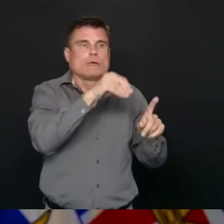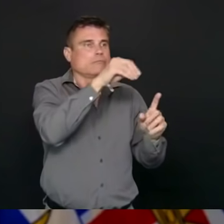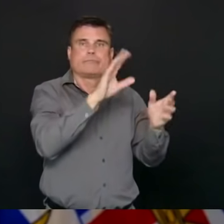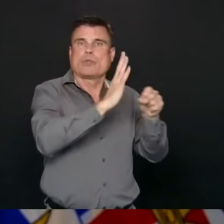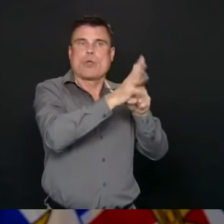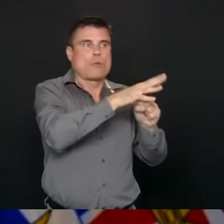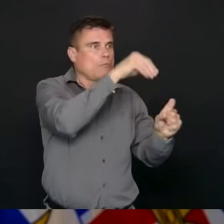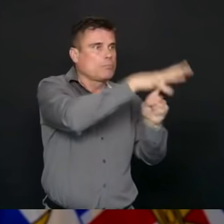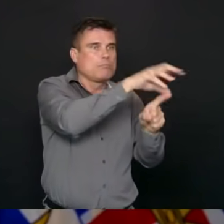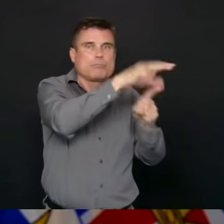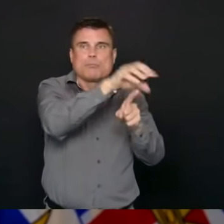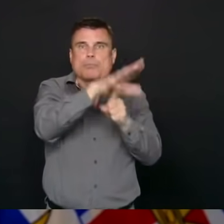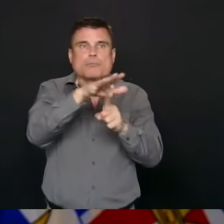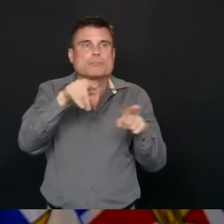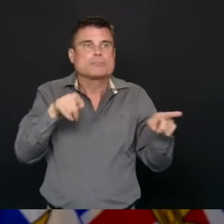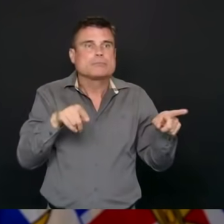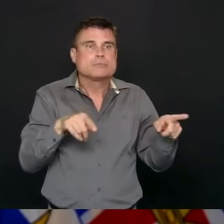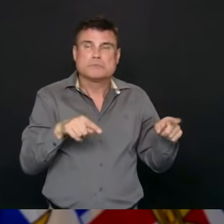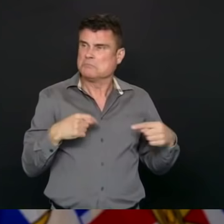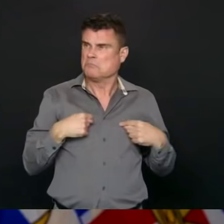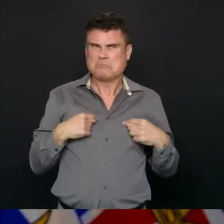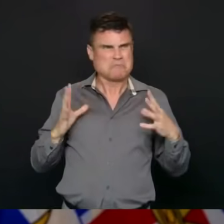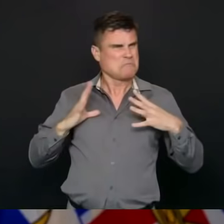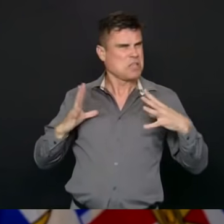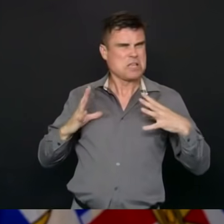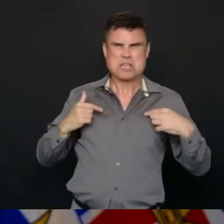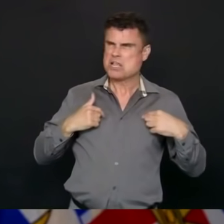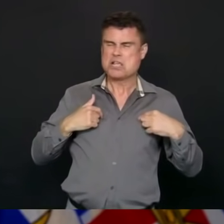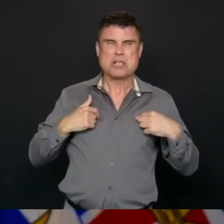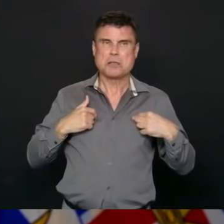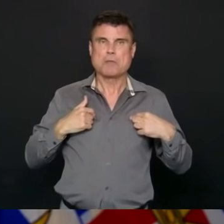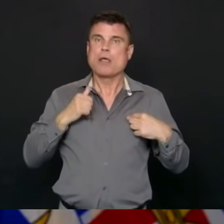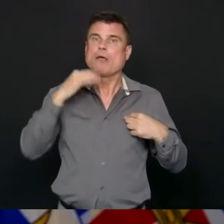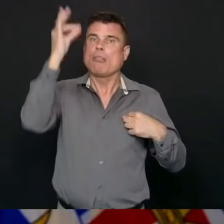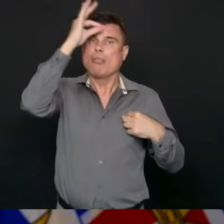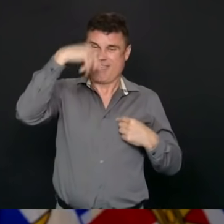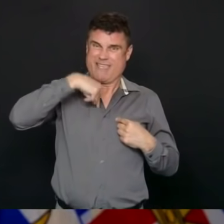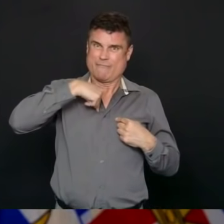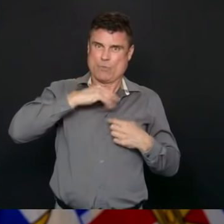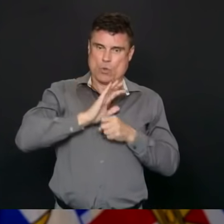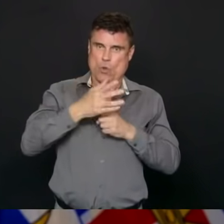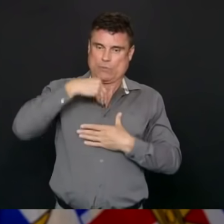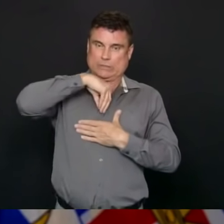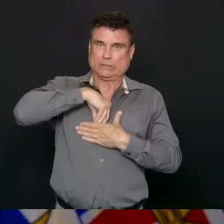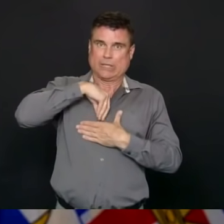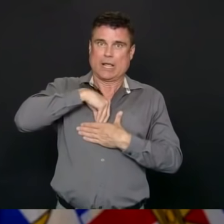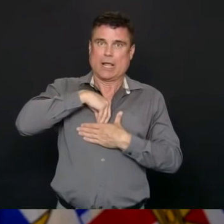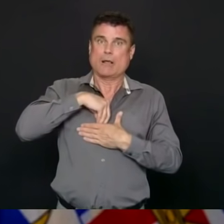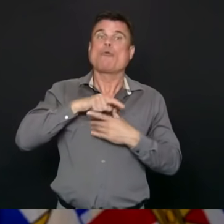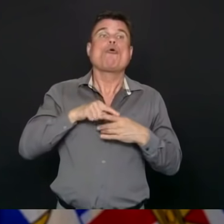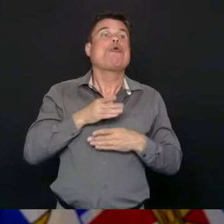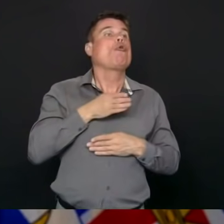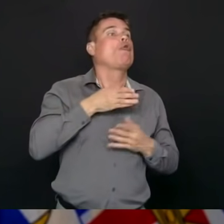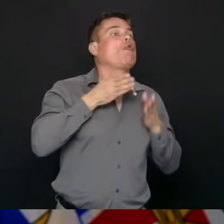mild illness and they bring them home to their families and communities. Those are the types of events I don't see